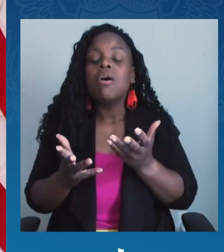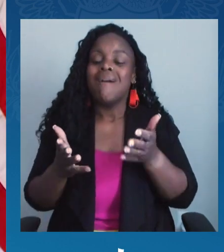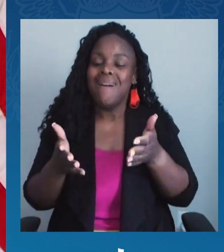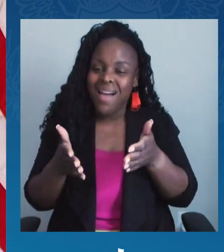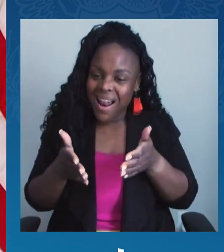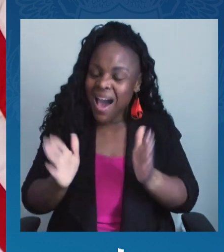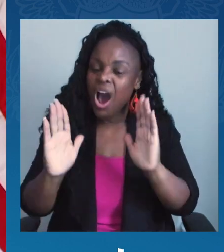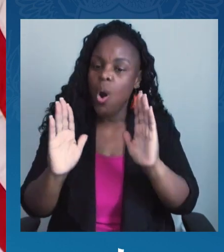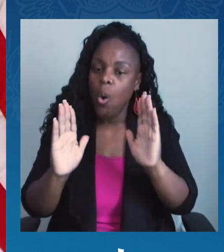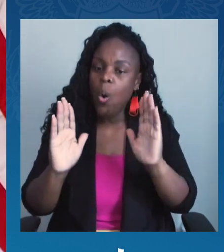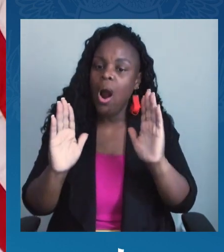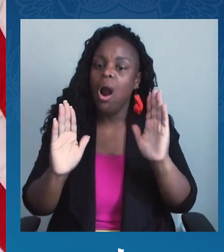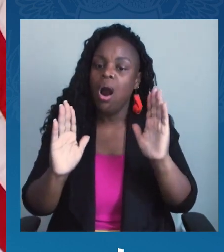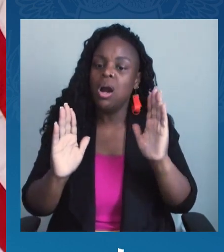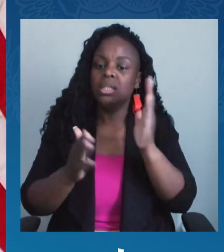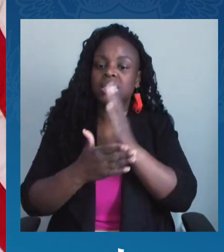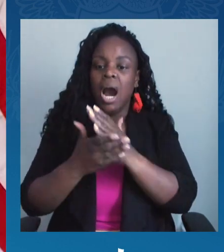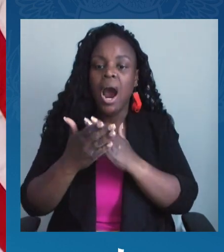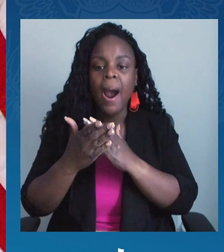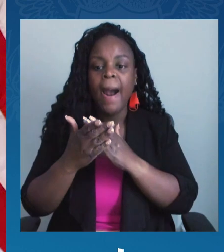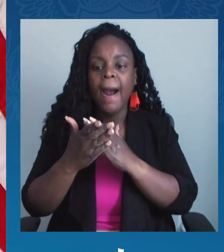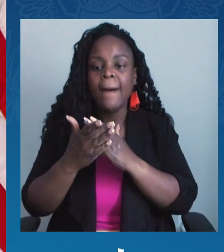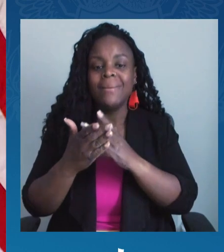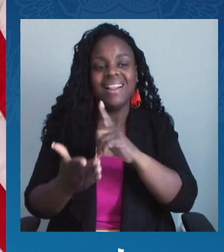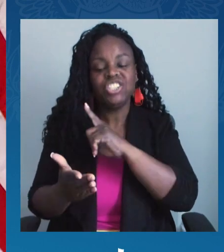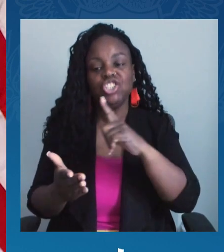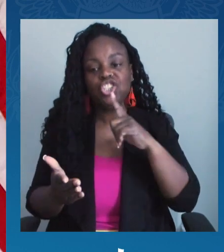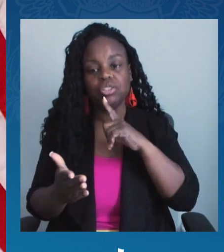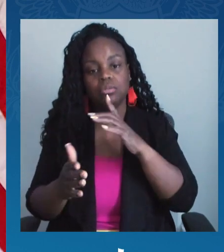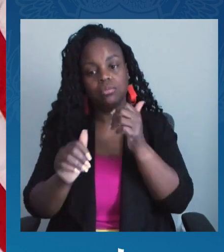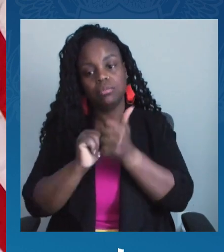to get through 109 days?